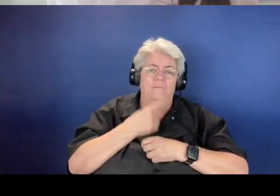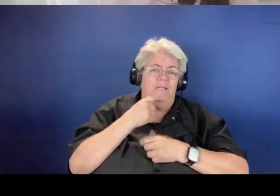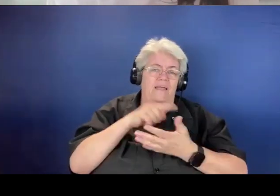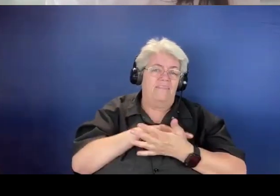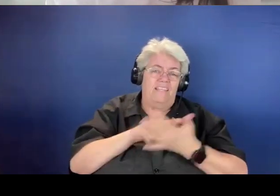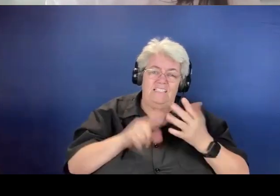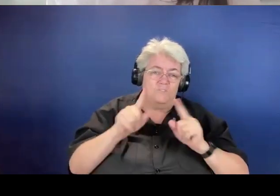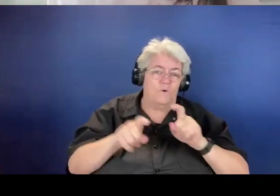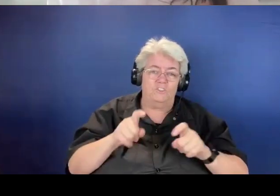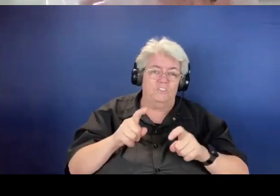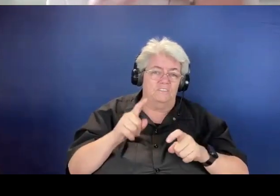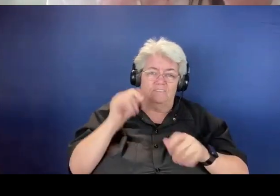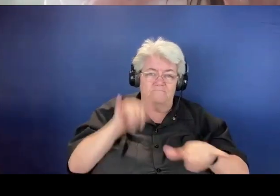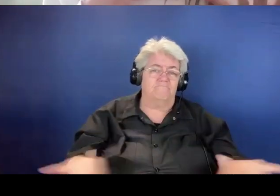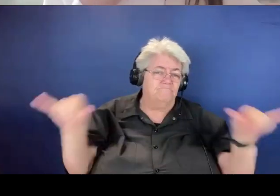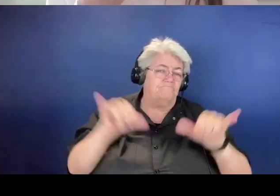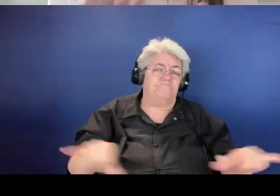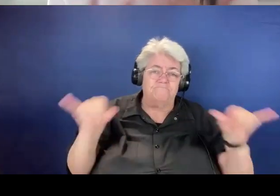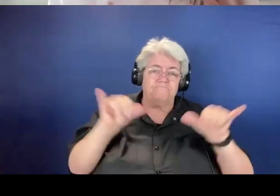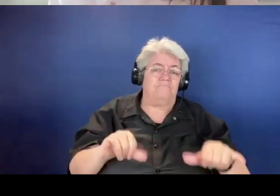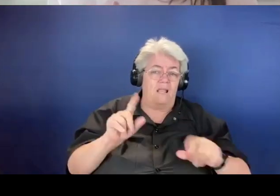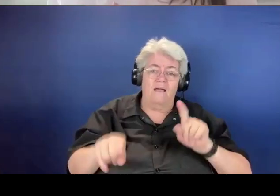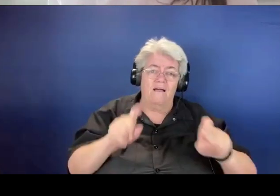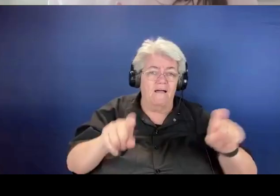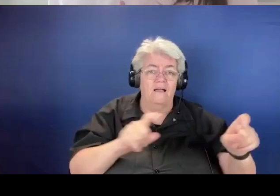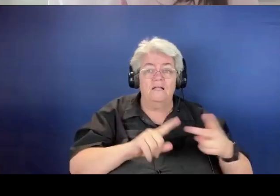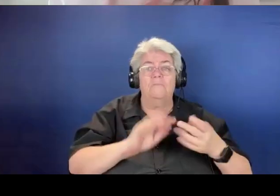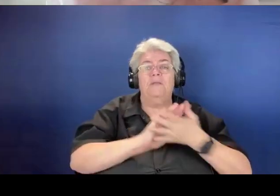family, and it allowed us to establish stronger rapport.